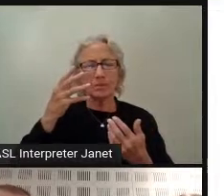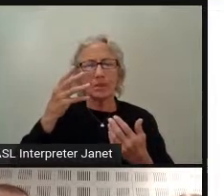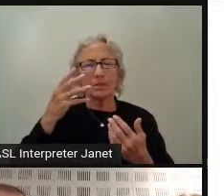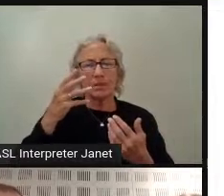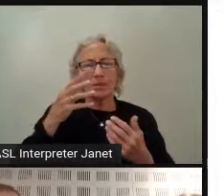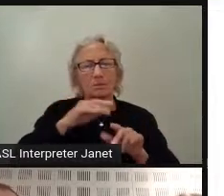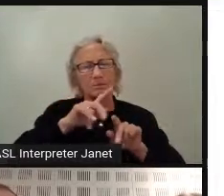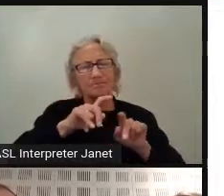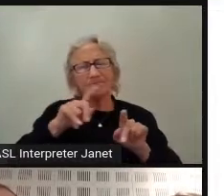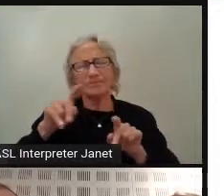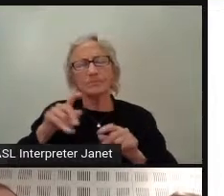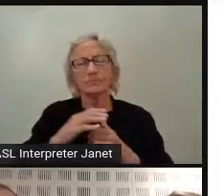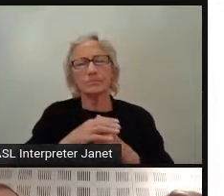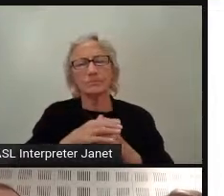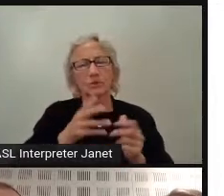developers out there about